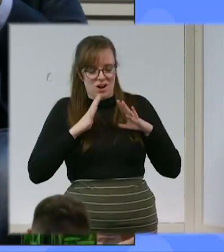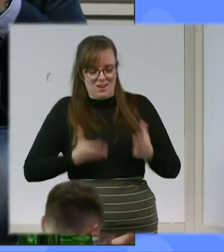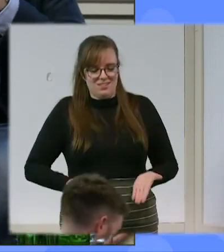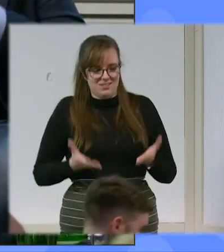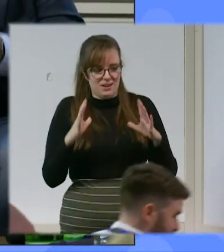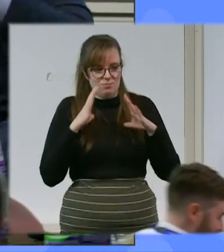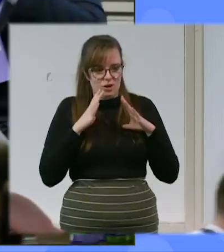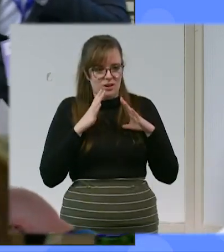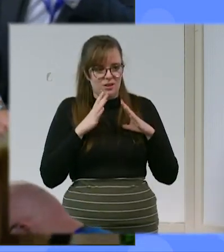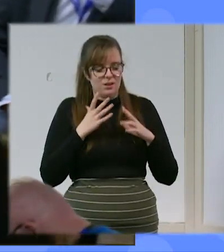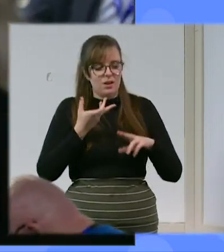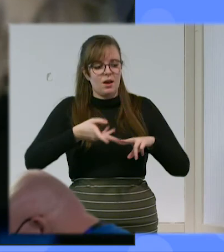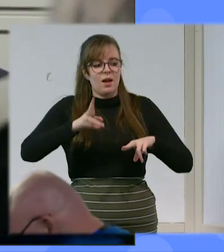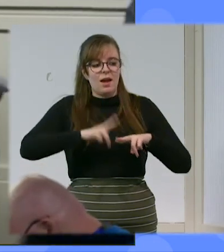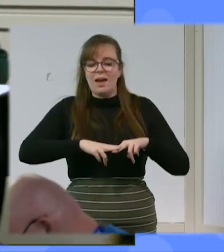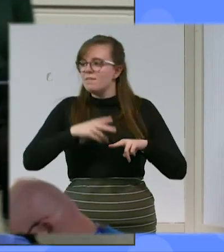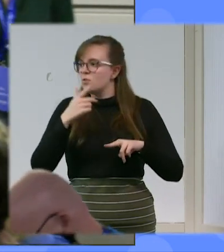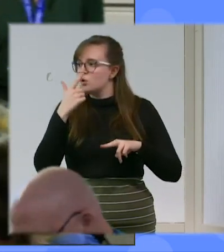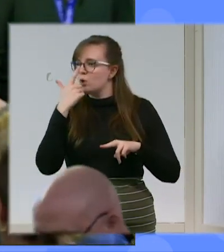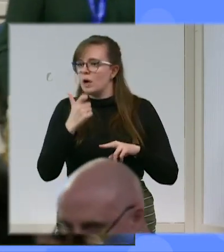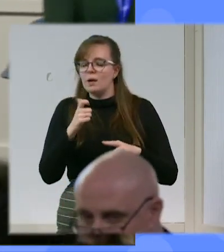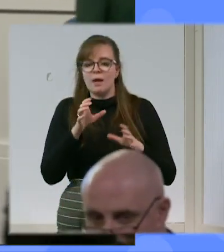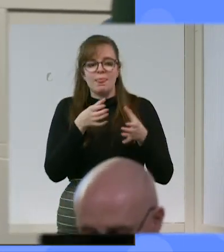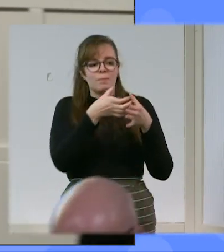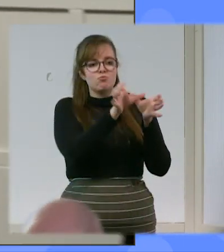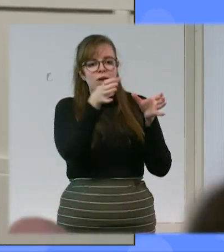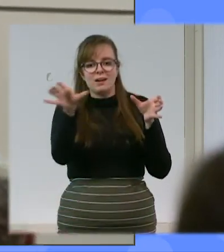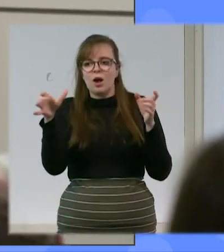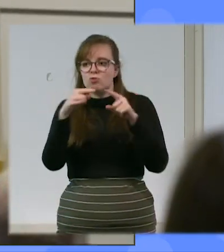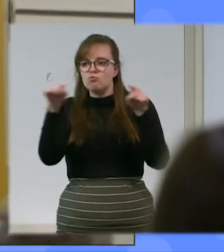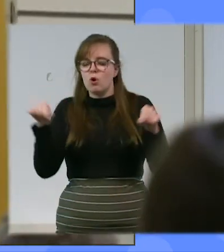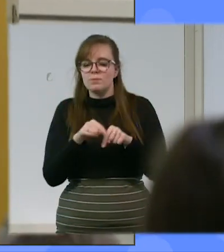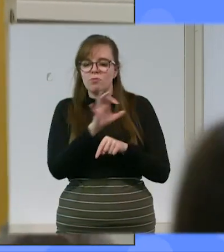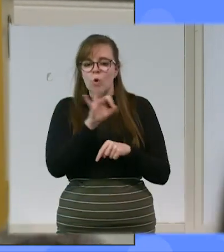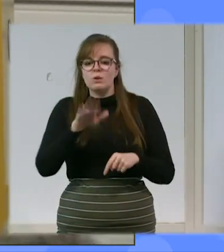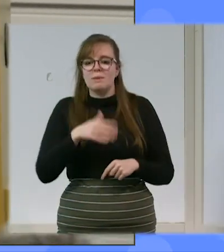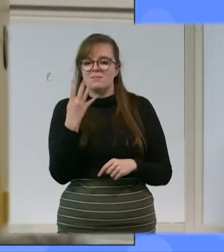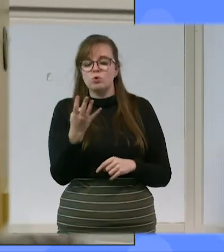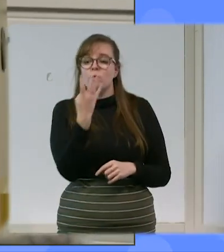if you could please be in your breakout rooms for quarter past 4:00 so 4:15 but